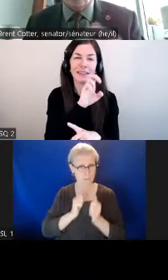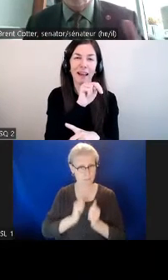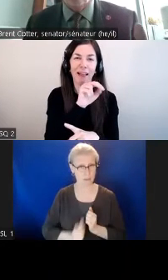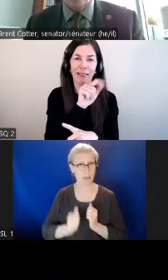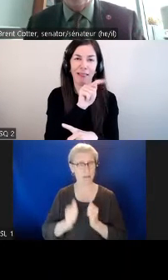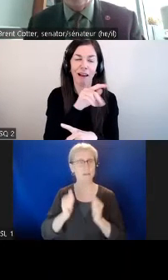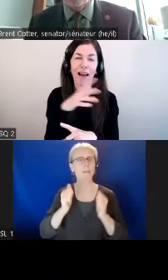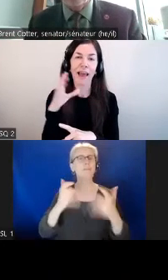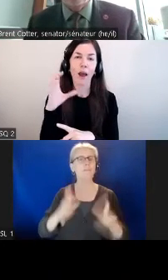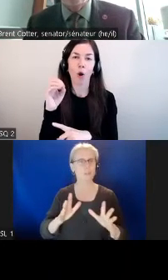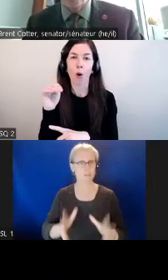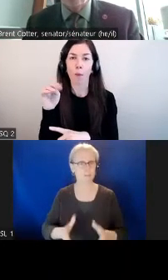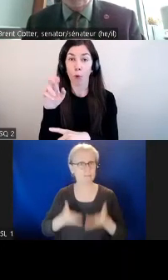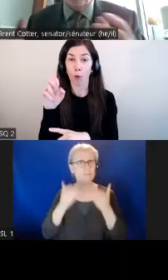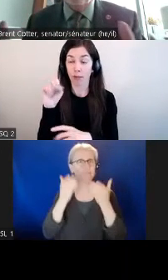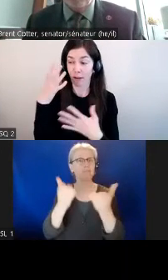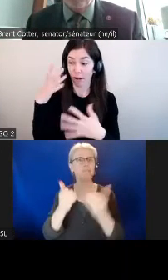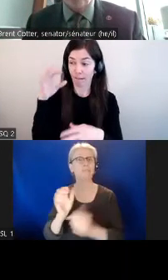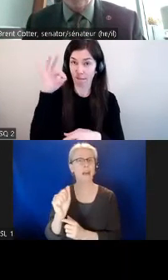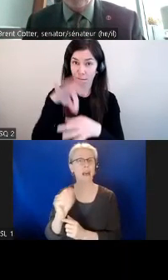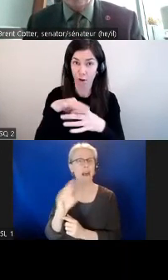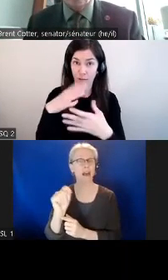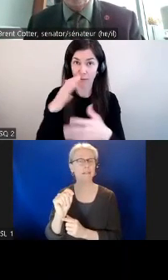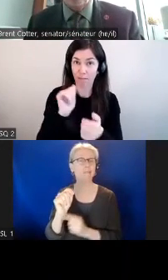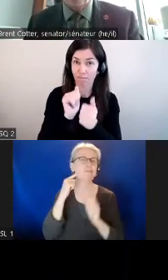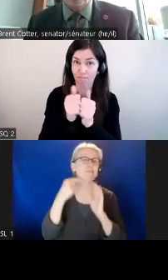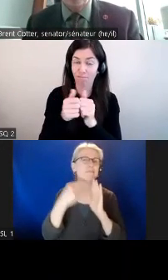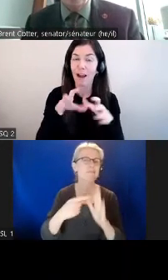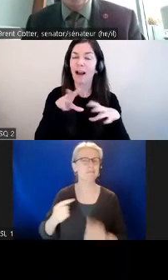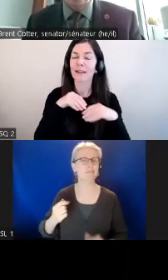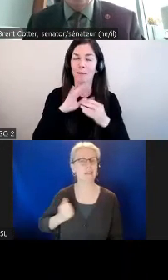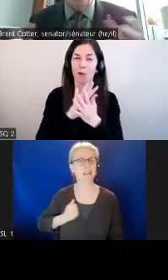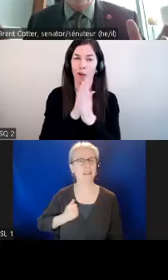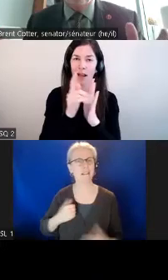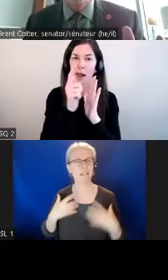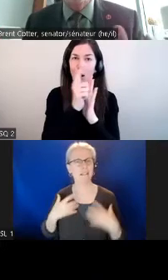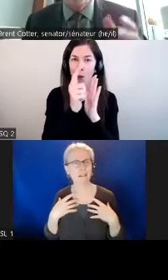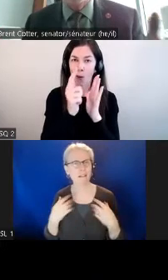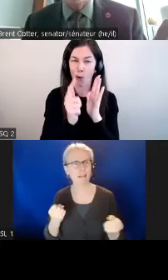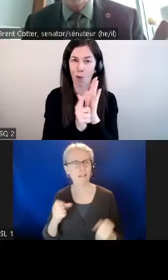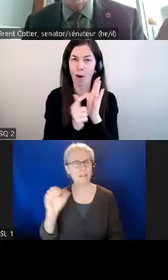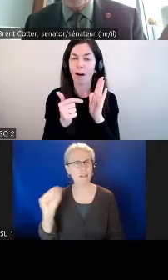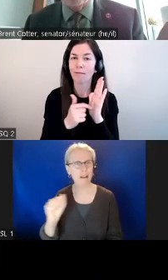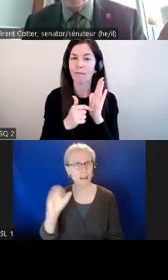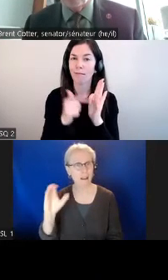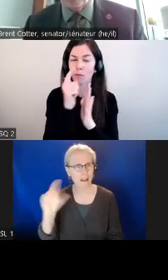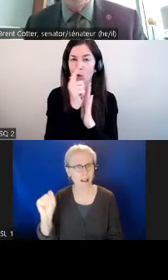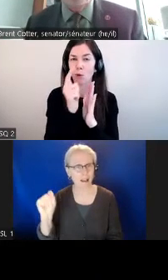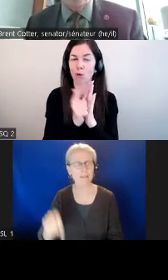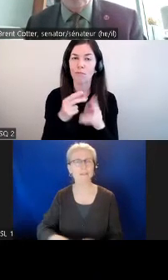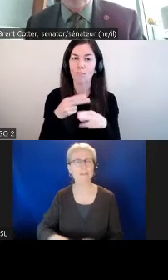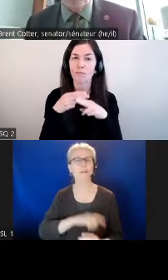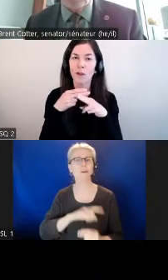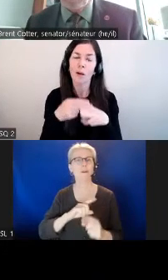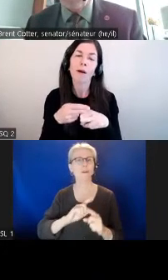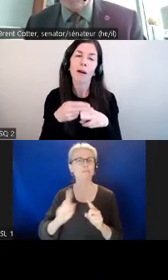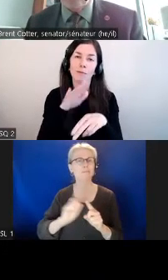TEND TO CALL THINGS LIKE THE CANADA HEALTH ACT. OR THE STATUTES AND LAWS LIKE THAT.